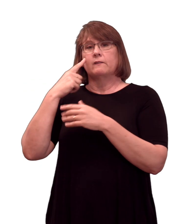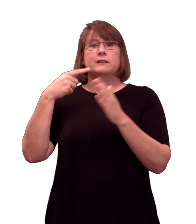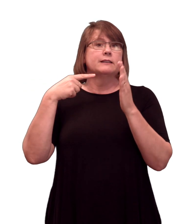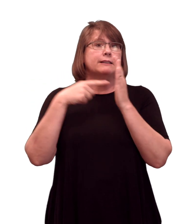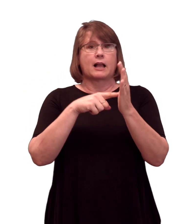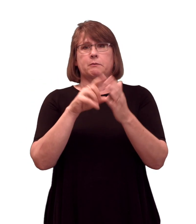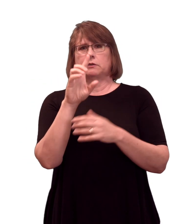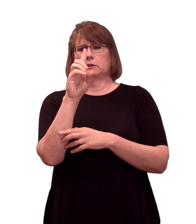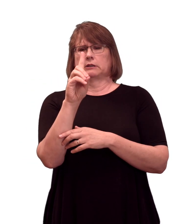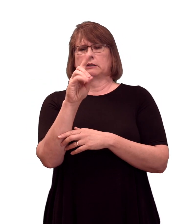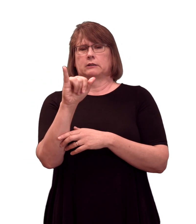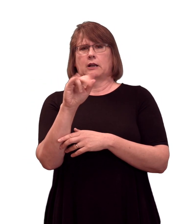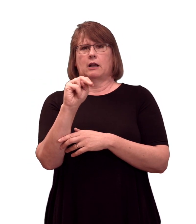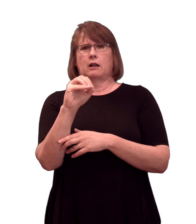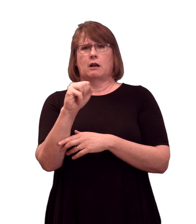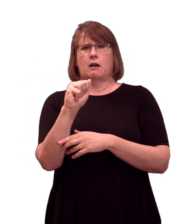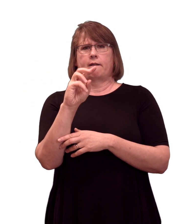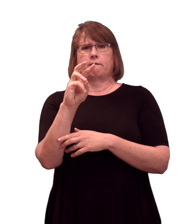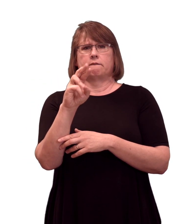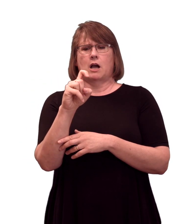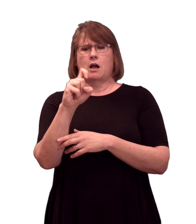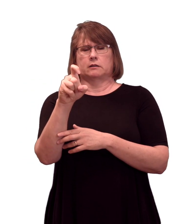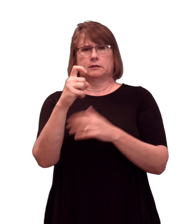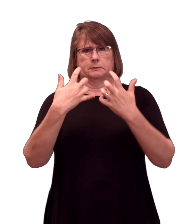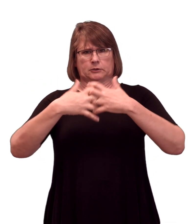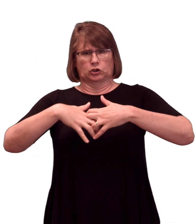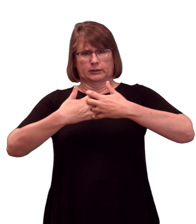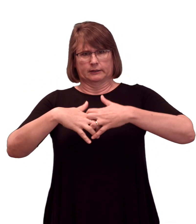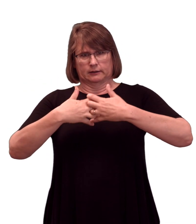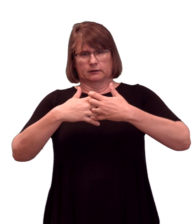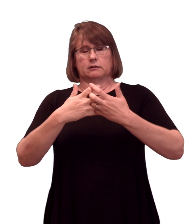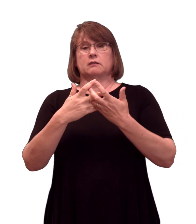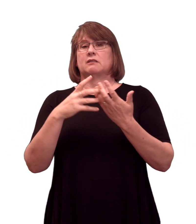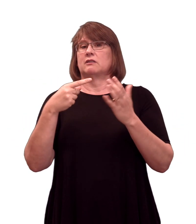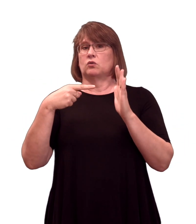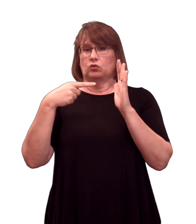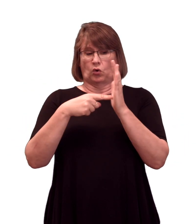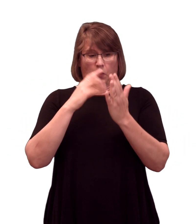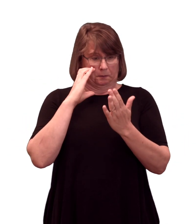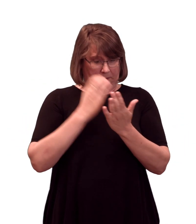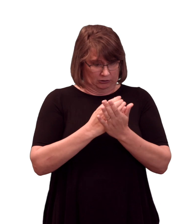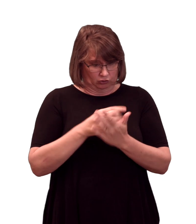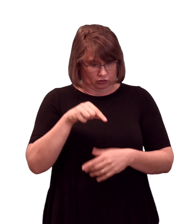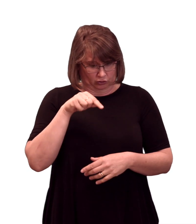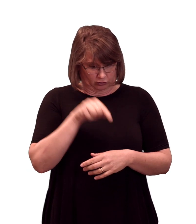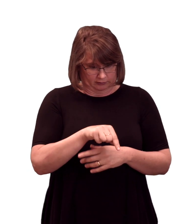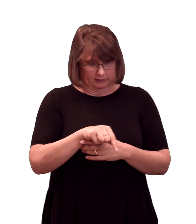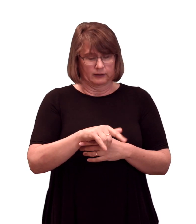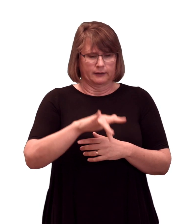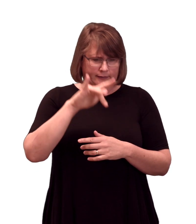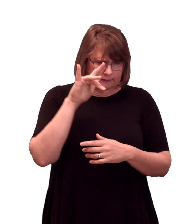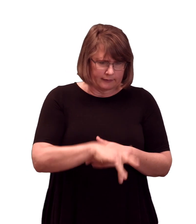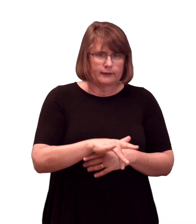For example, Dynavox machines that show pictures